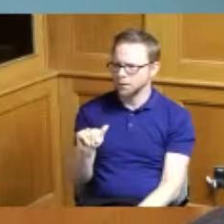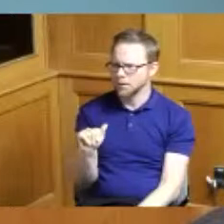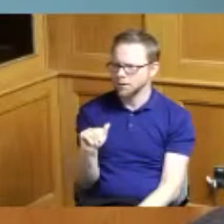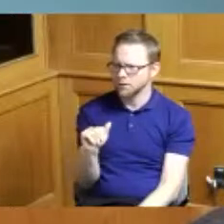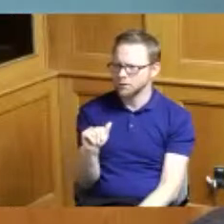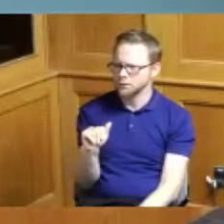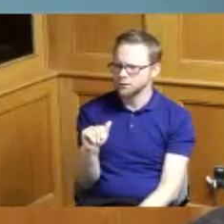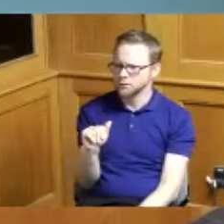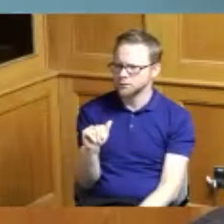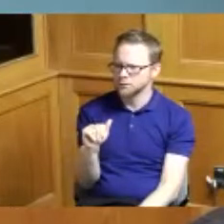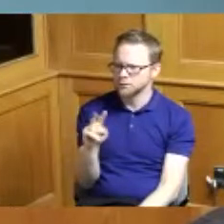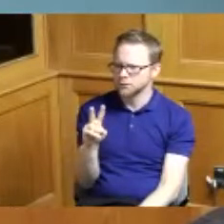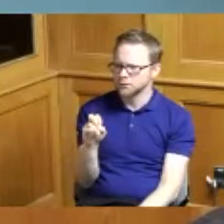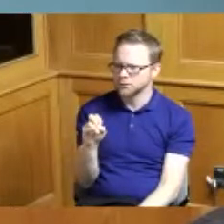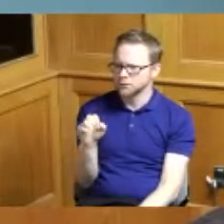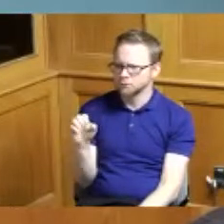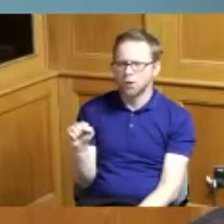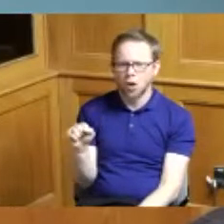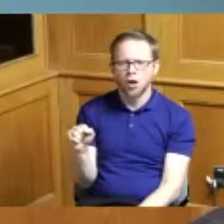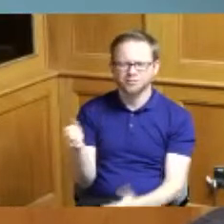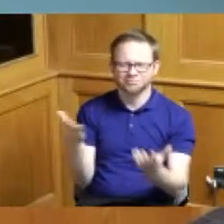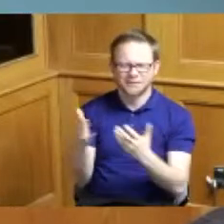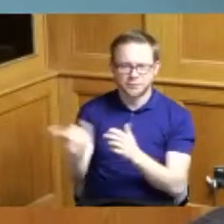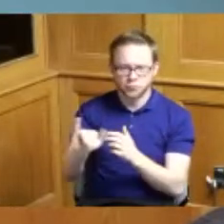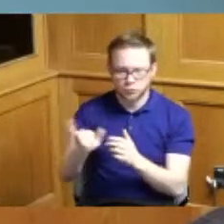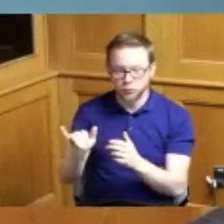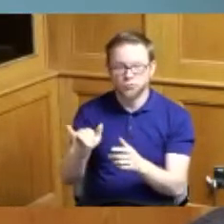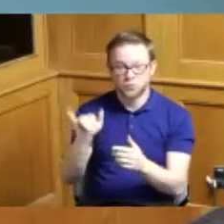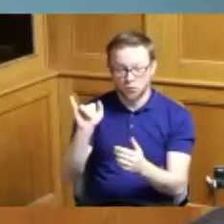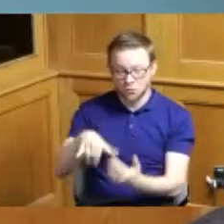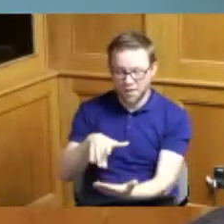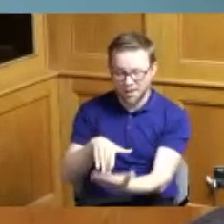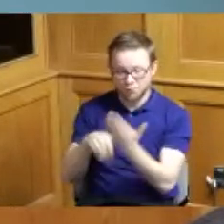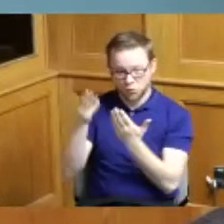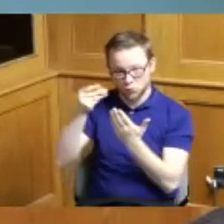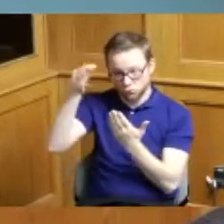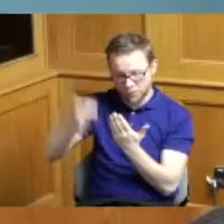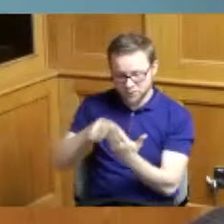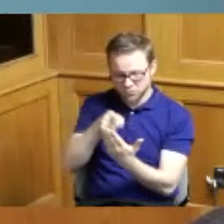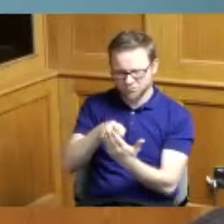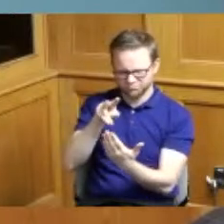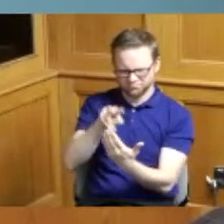questions you have in front of you the resolution will and I'm sure all of us will have comments but